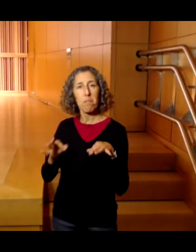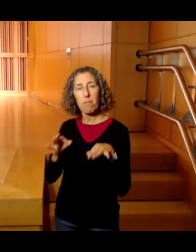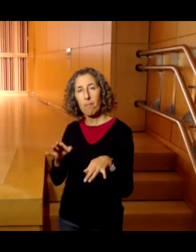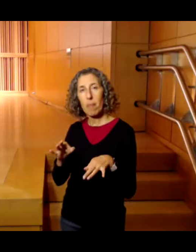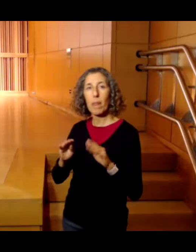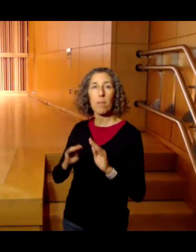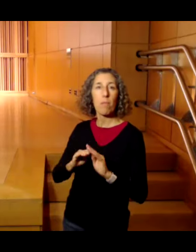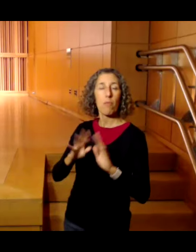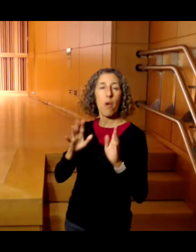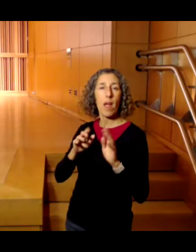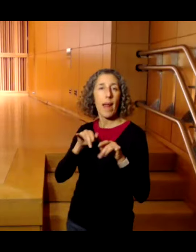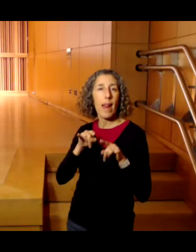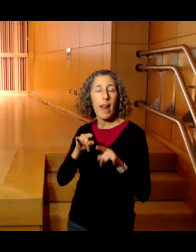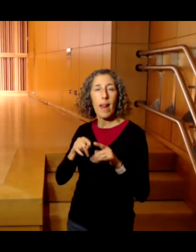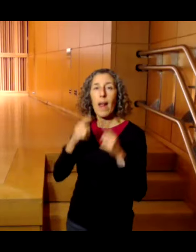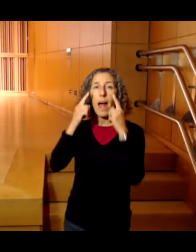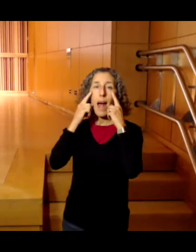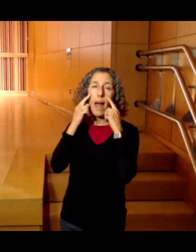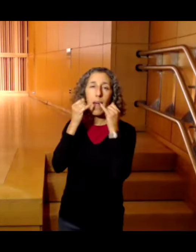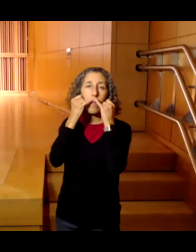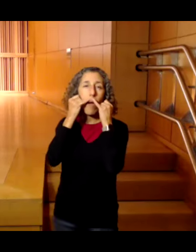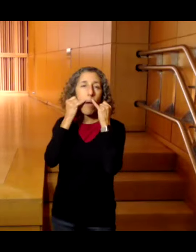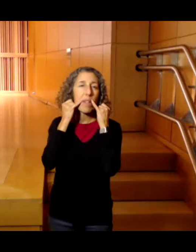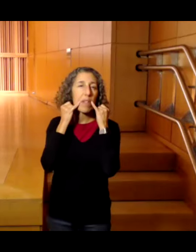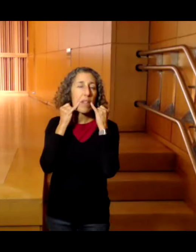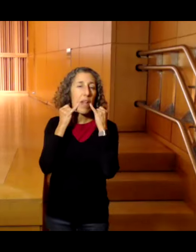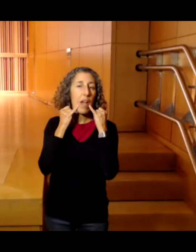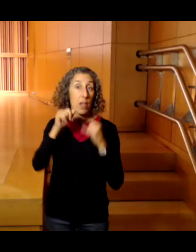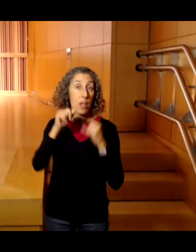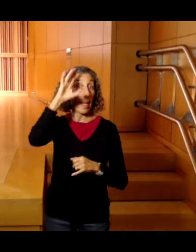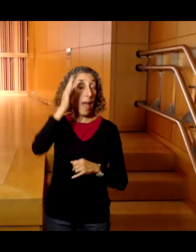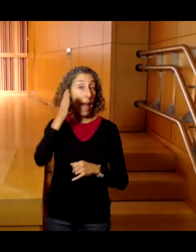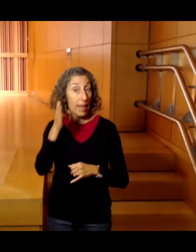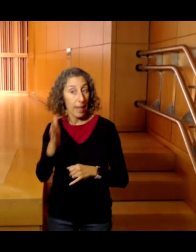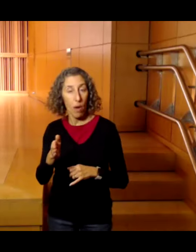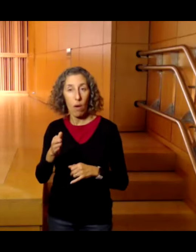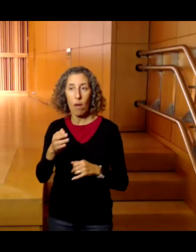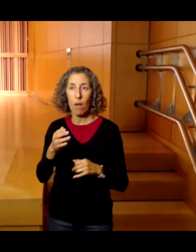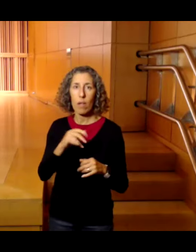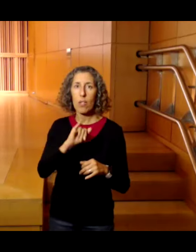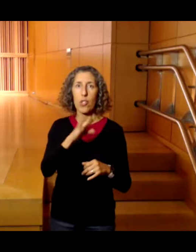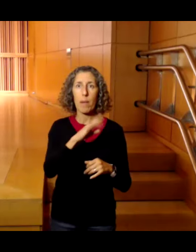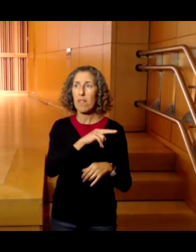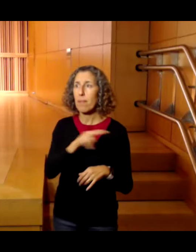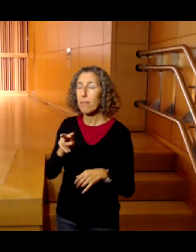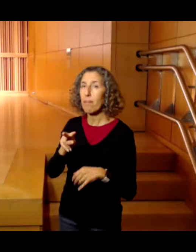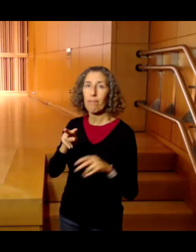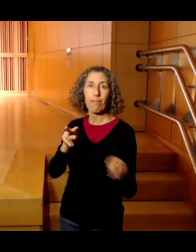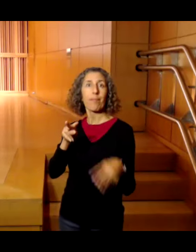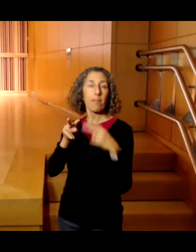mocking eyes and a small mustache. He found James' surprise and incredulity gently amusing.